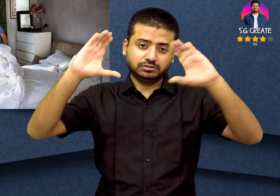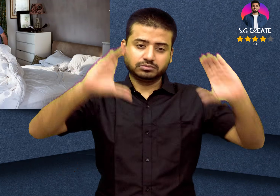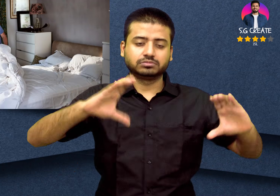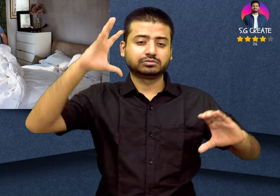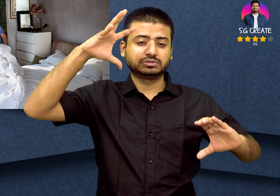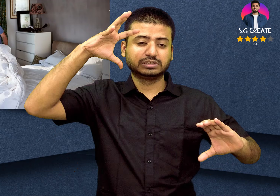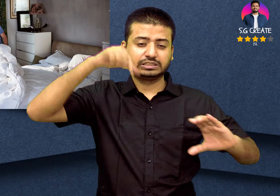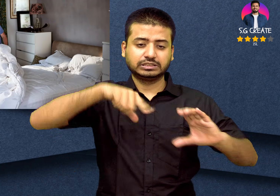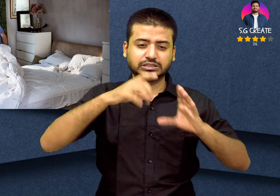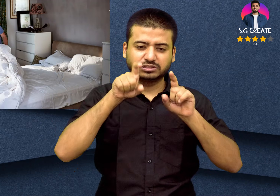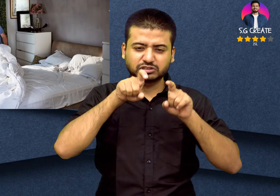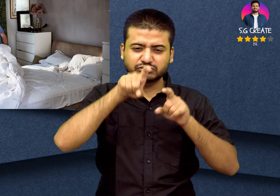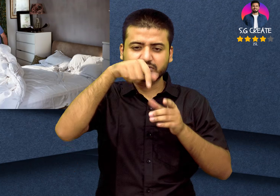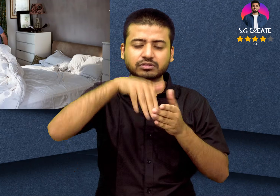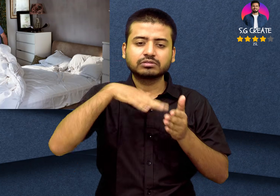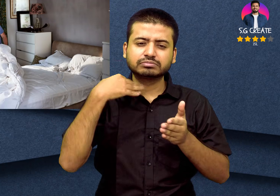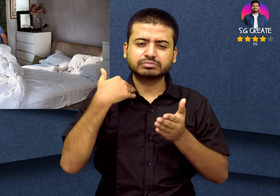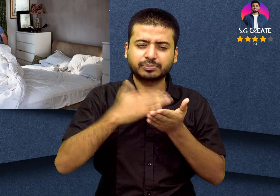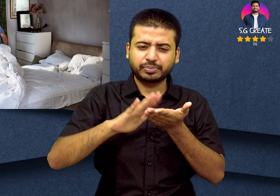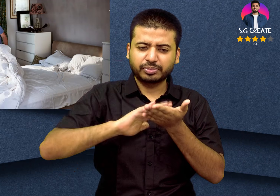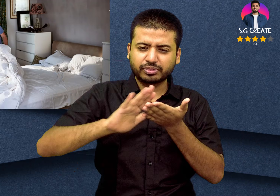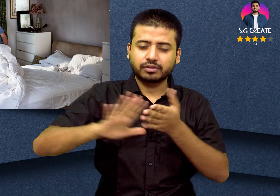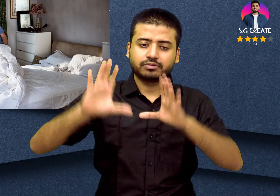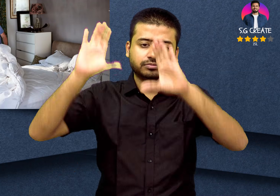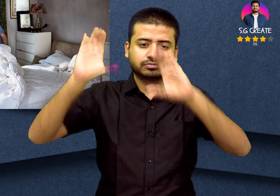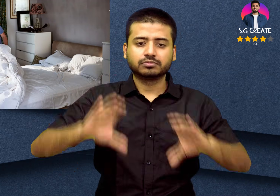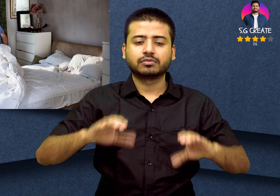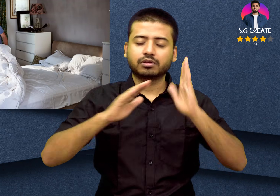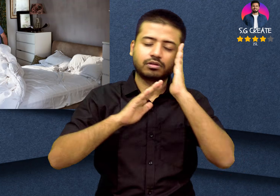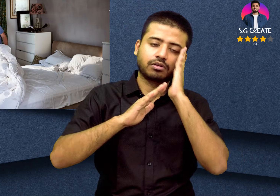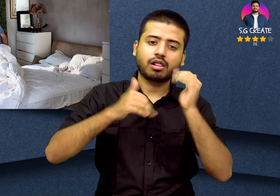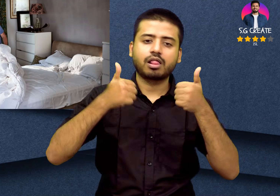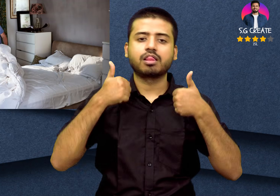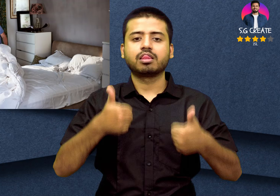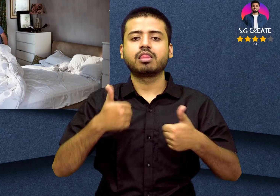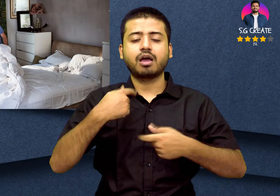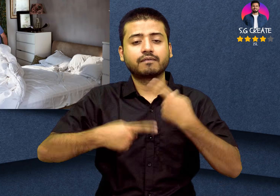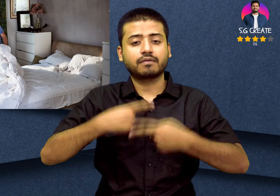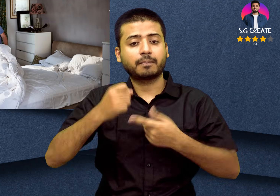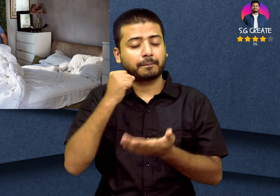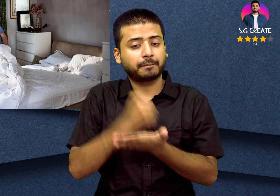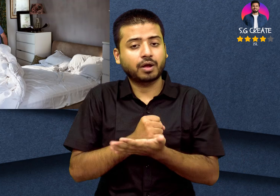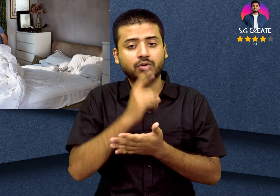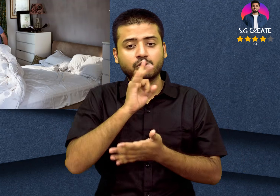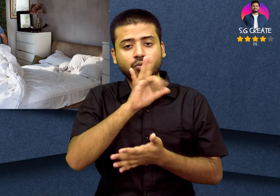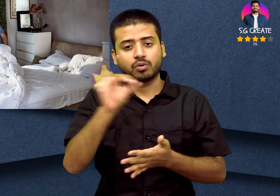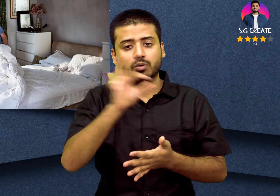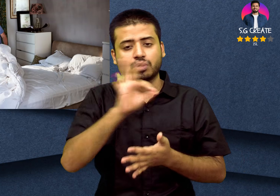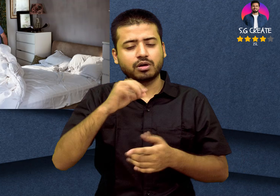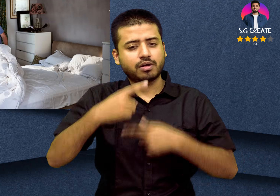transforms crisp, clean sheets into a heavy, saturated environment. The dust might dilemma,